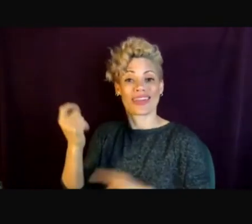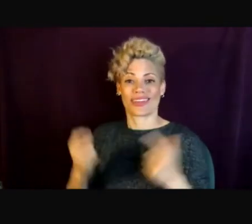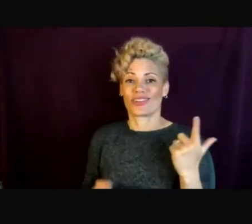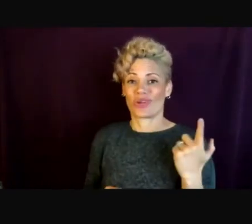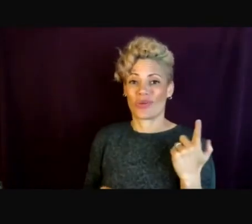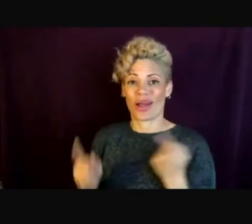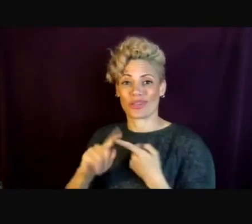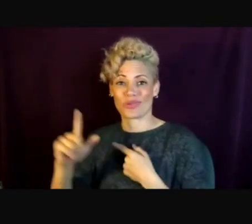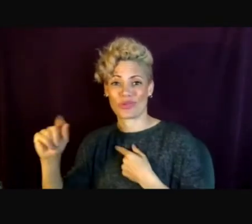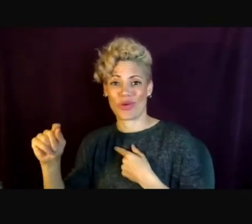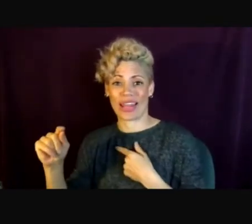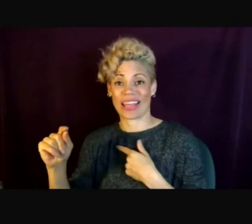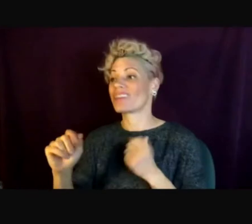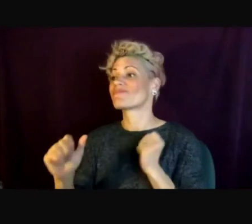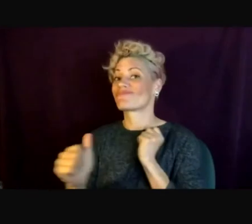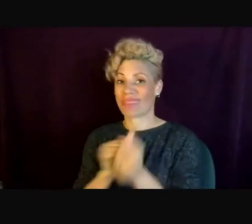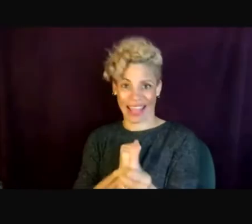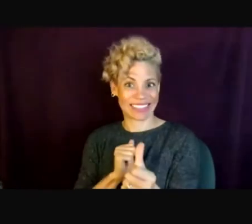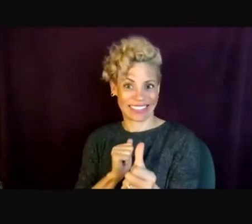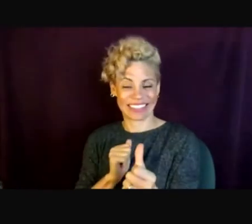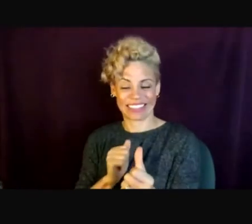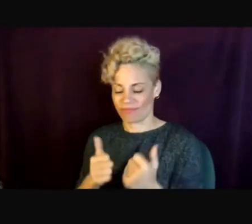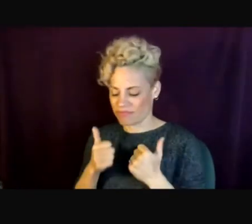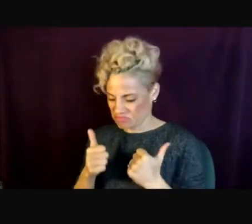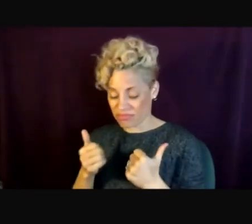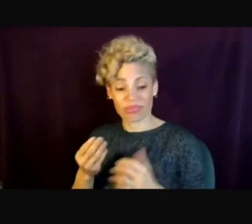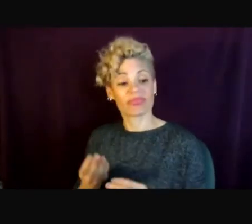And then I went to the house floor and an easily passed.